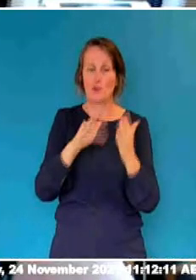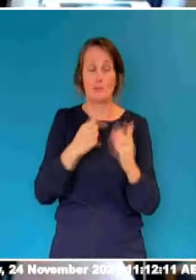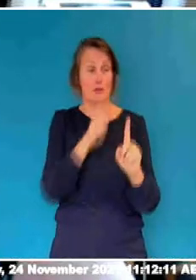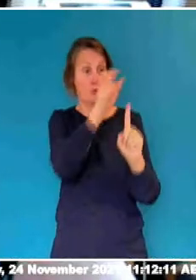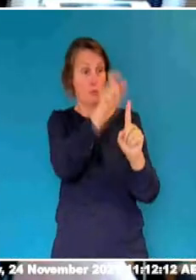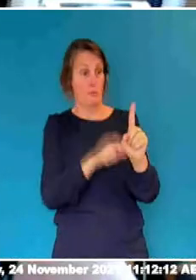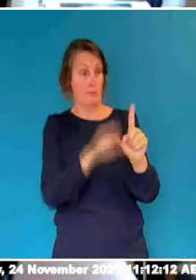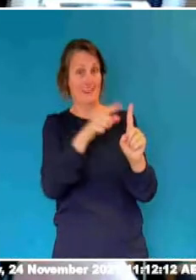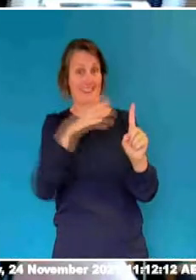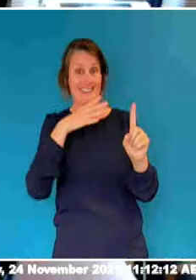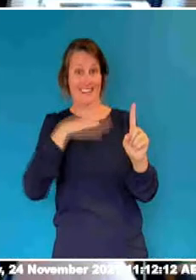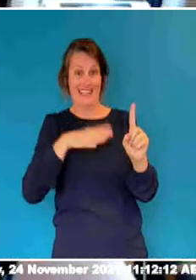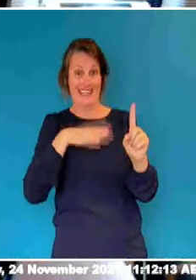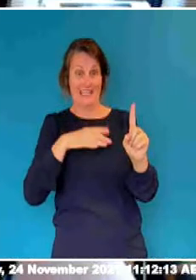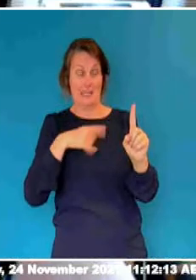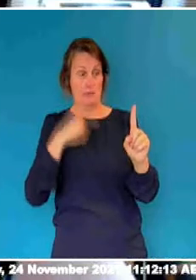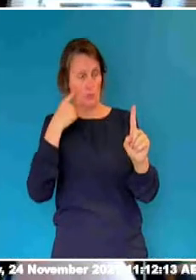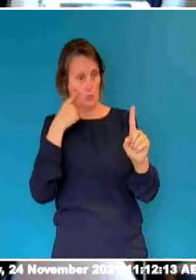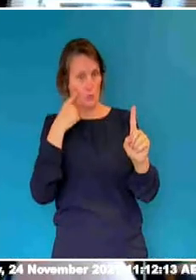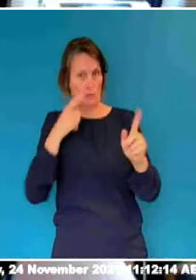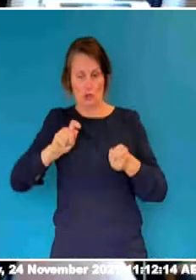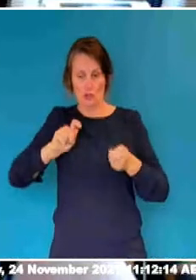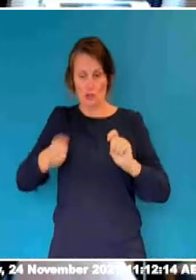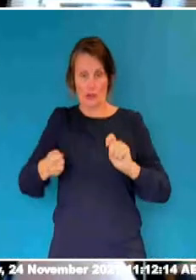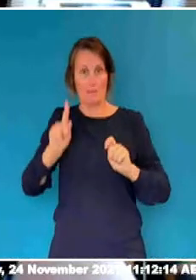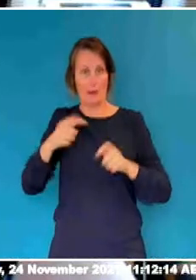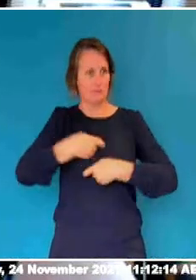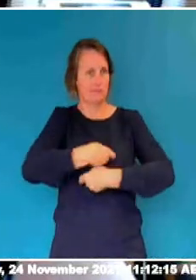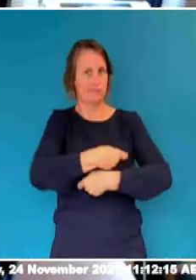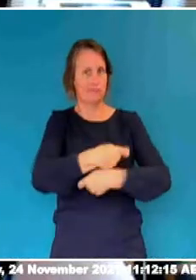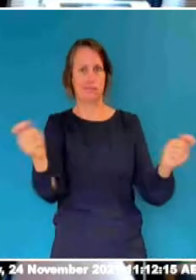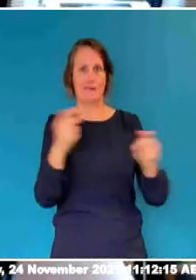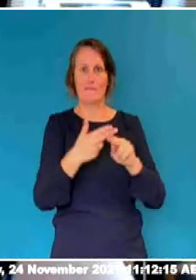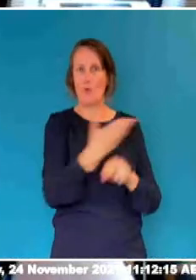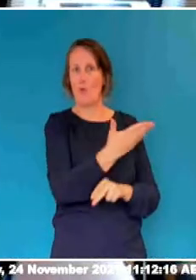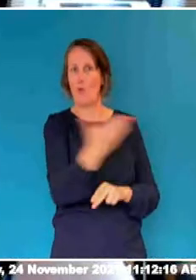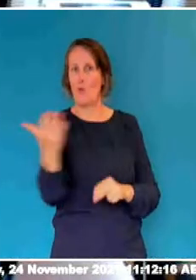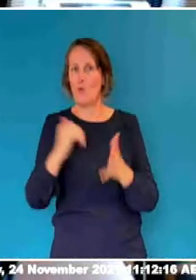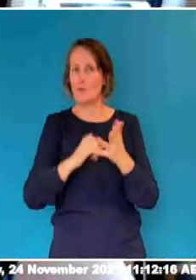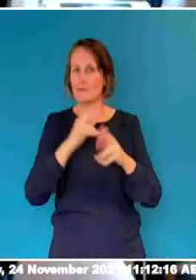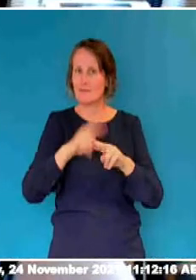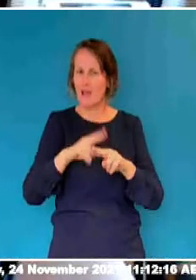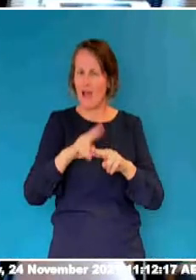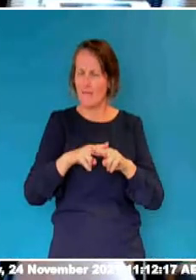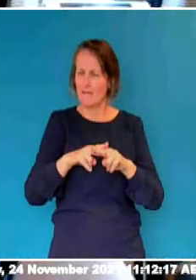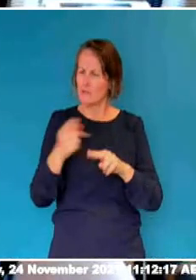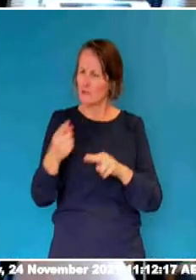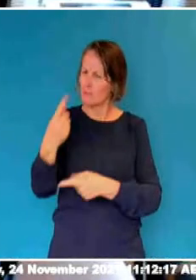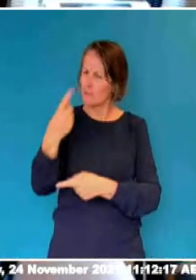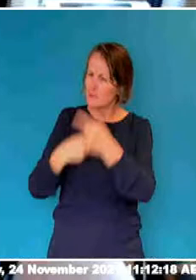I wonder if you can start in outlining what you mean by that, a universal approach to